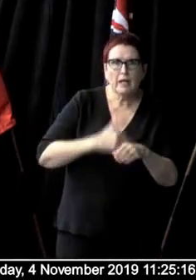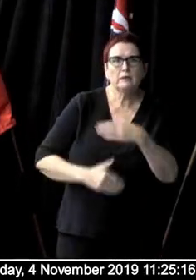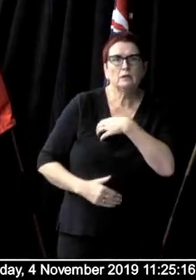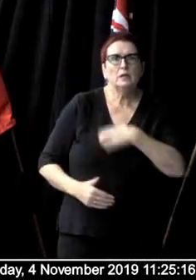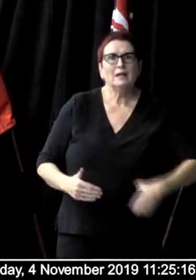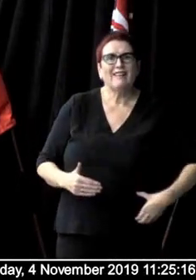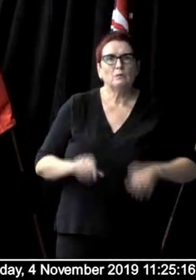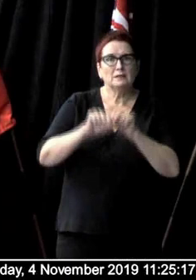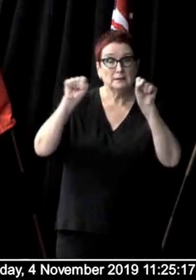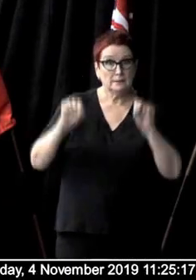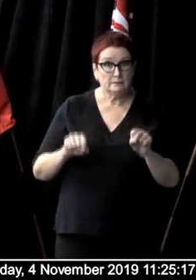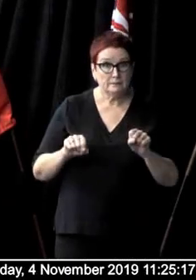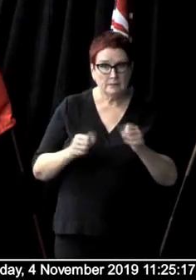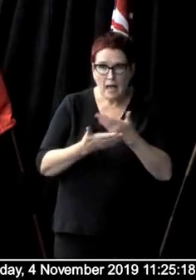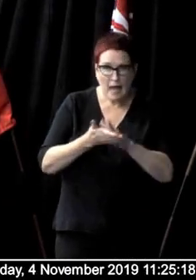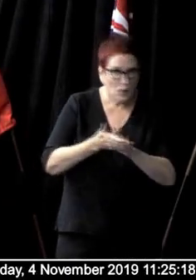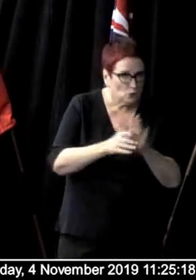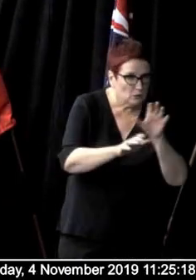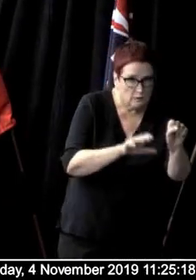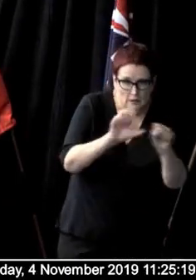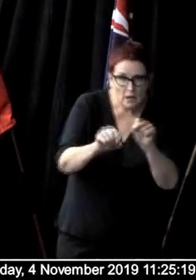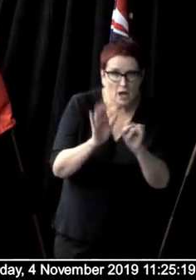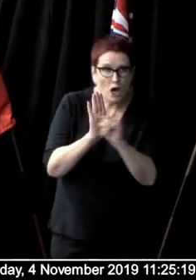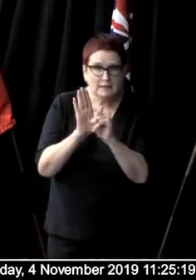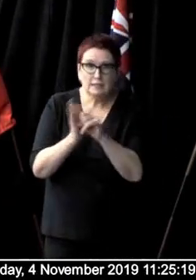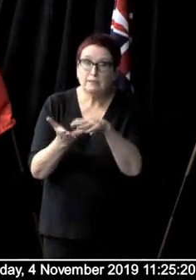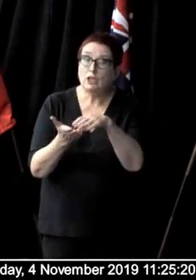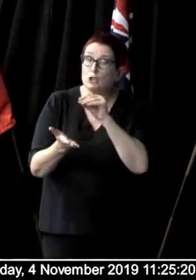to identify students with disability by way of the annual collection of information